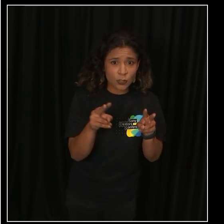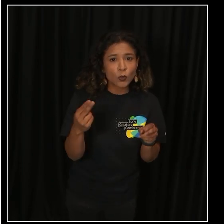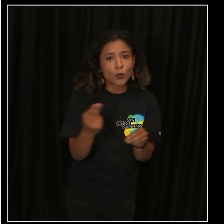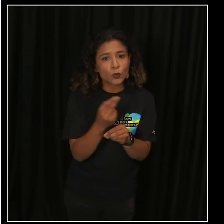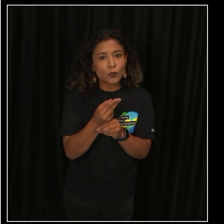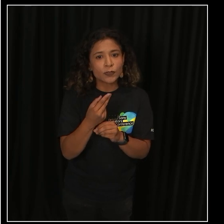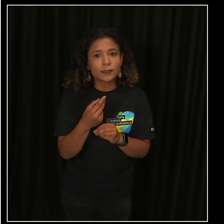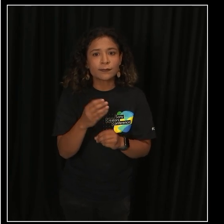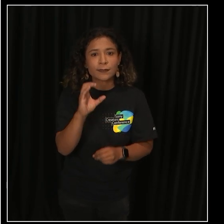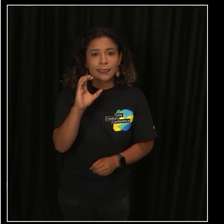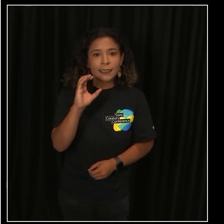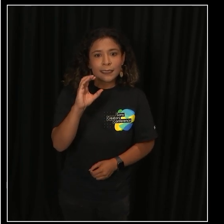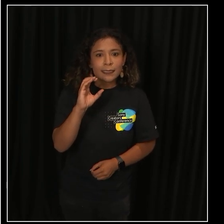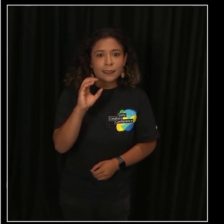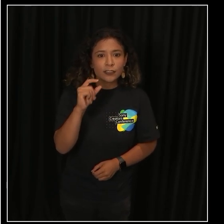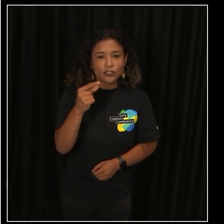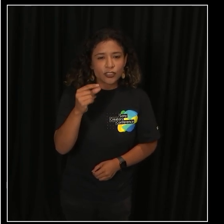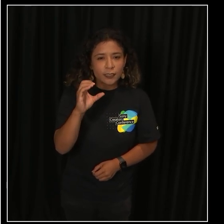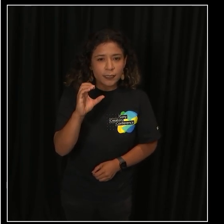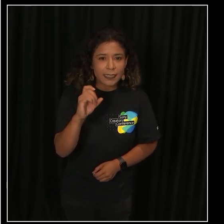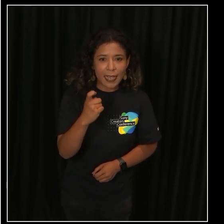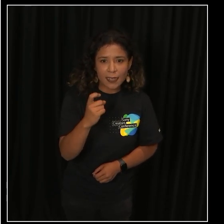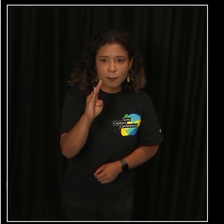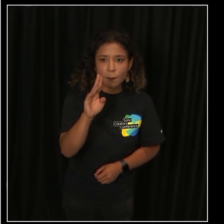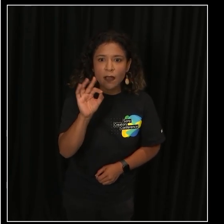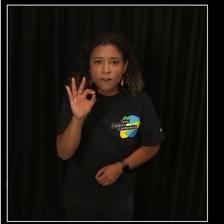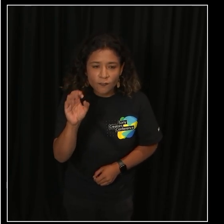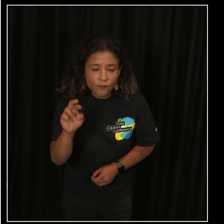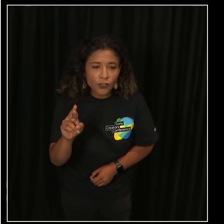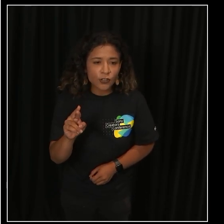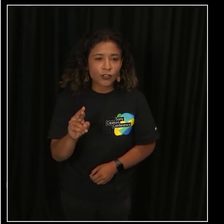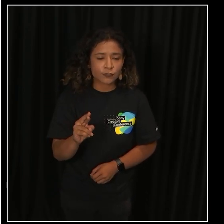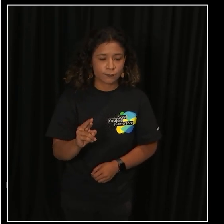The ray origin is determined from the depth buffer and the screen coordinates